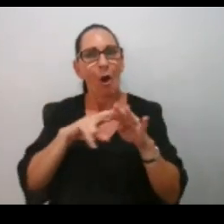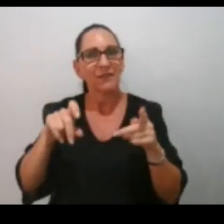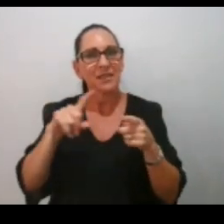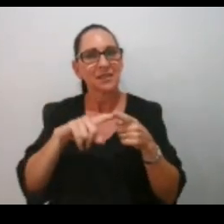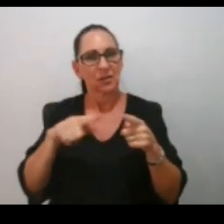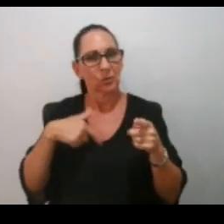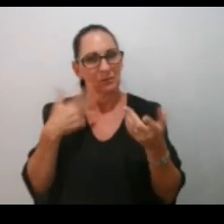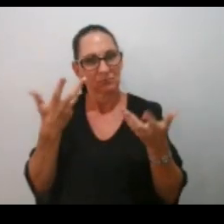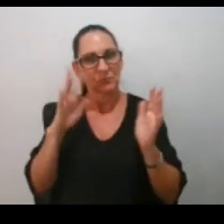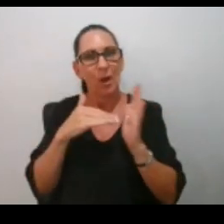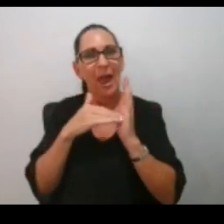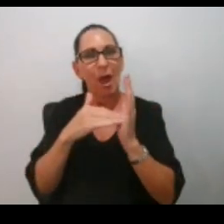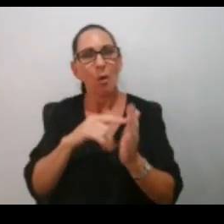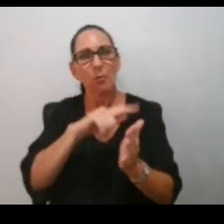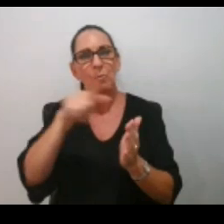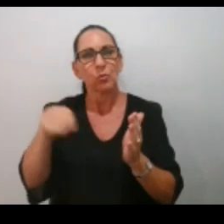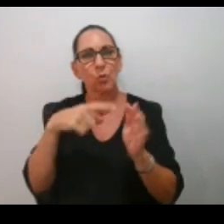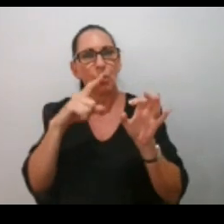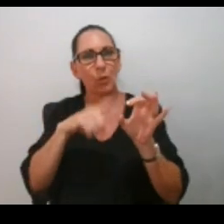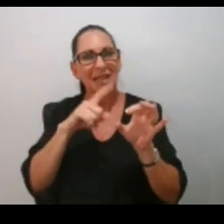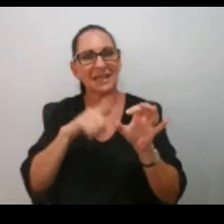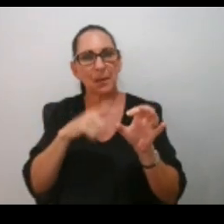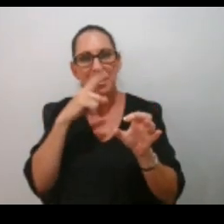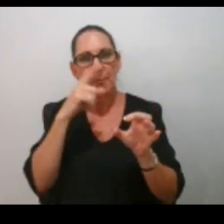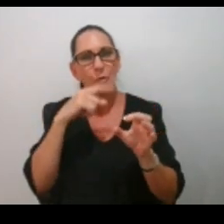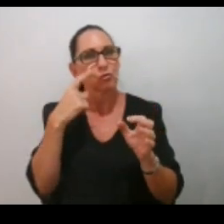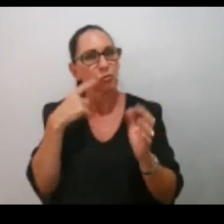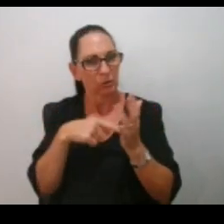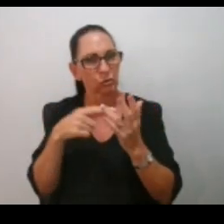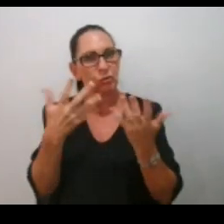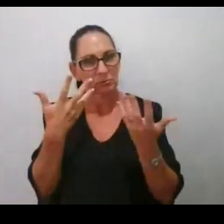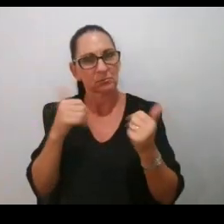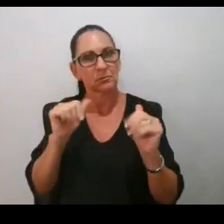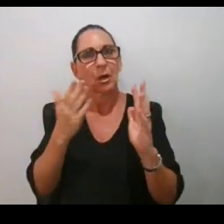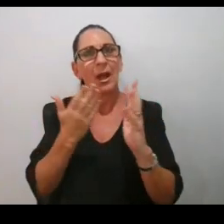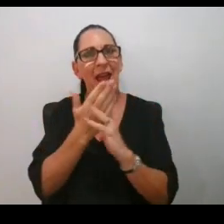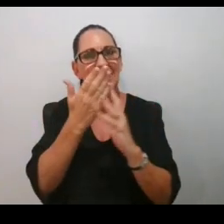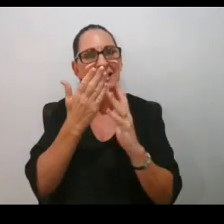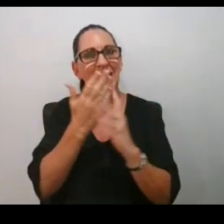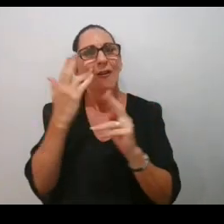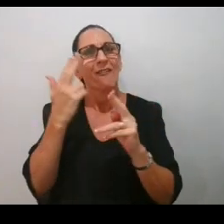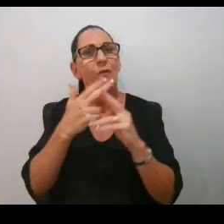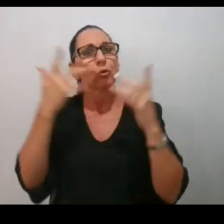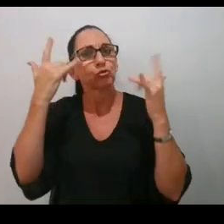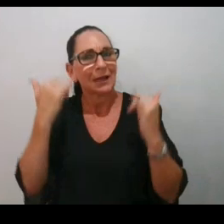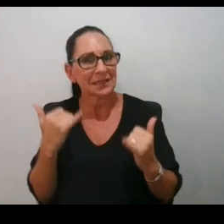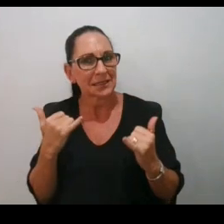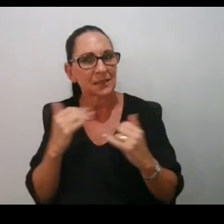legal rights in our justice system we pay respect to their Elders law customs and creation Spirits